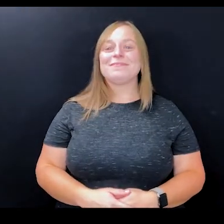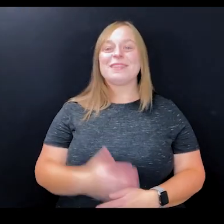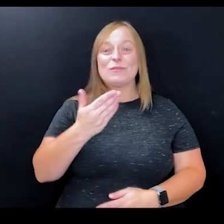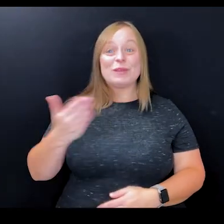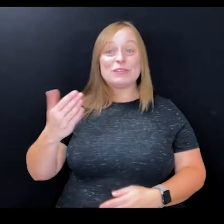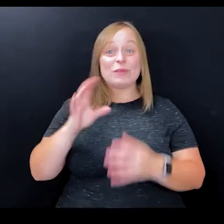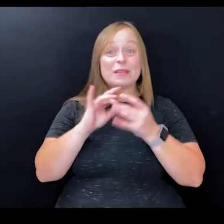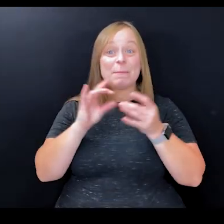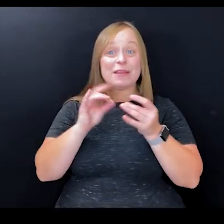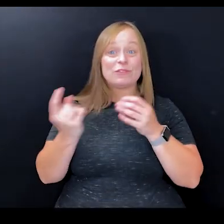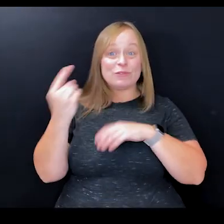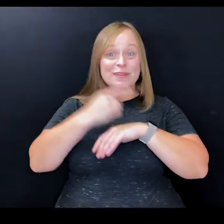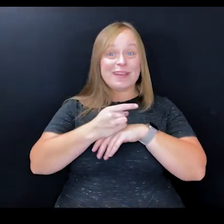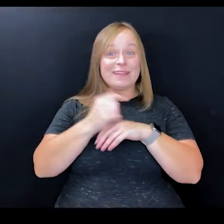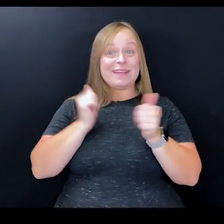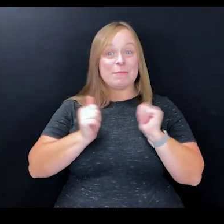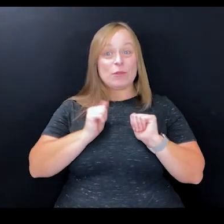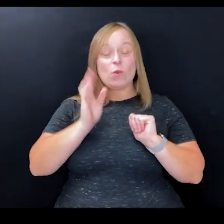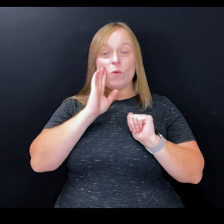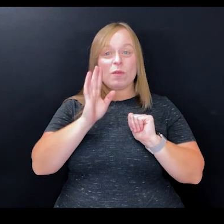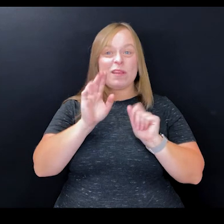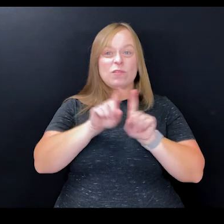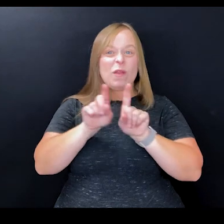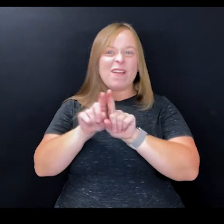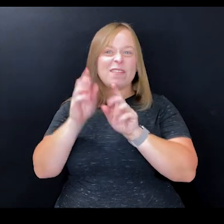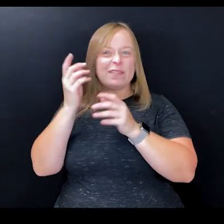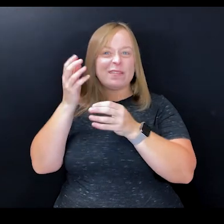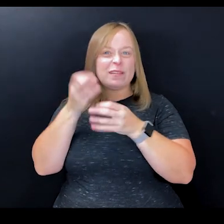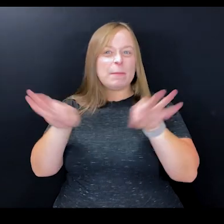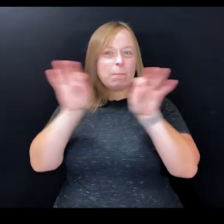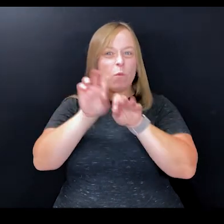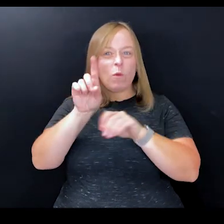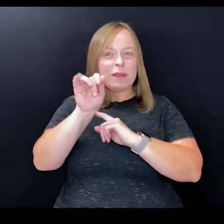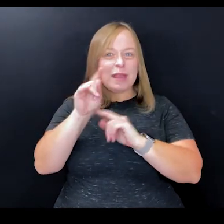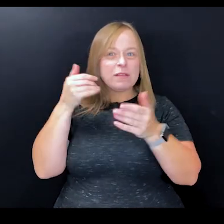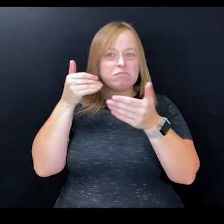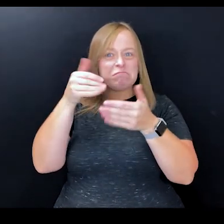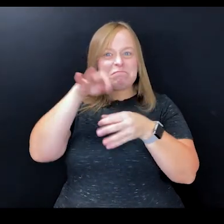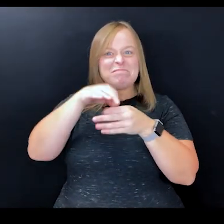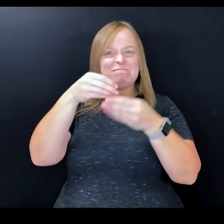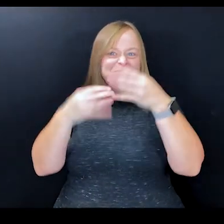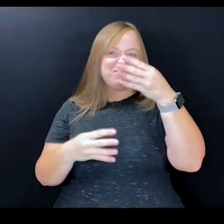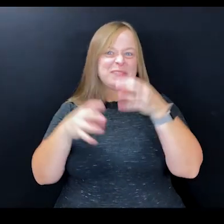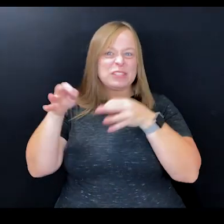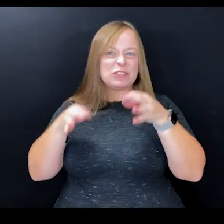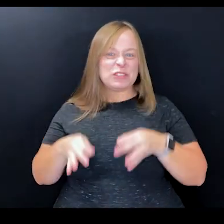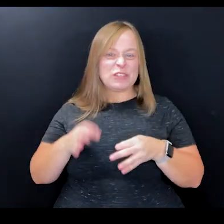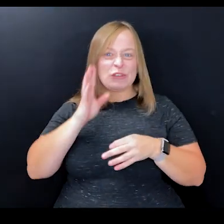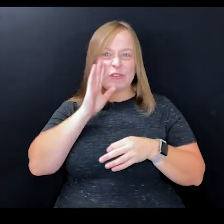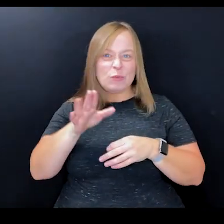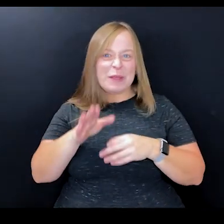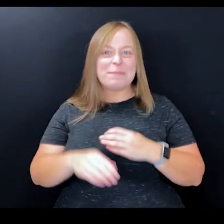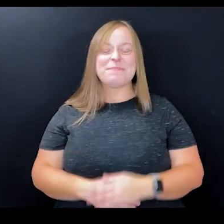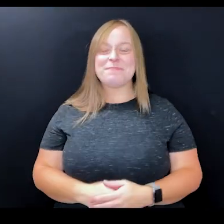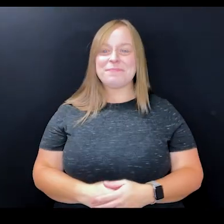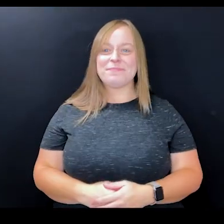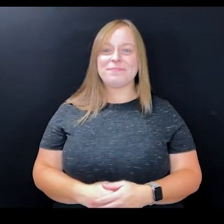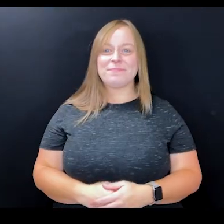[Katrin] The resources mentioned in today's episode, as well as important dates for the upcoming election will be listed in the description of this podcast.